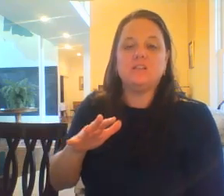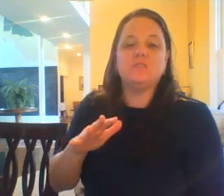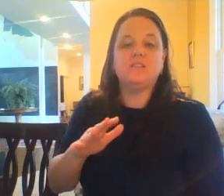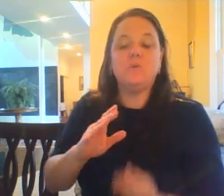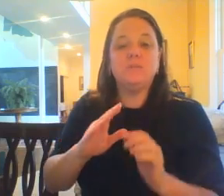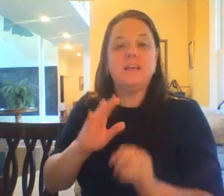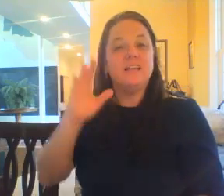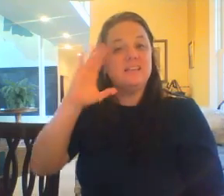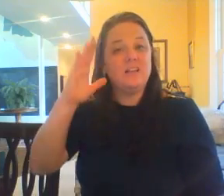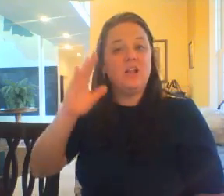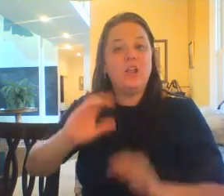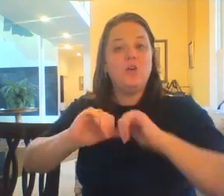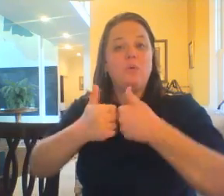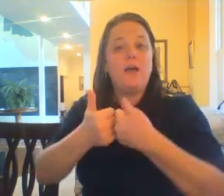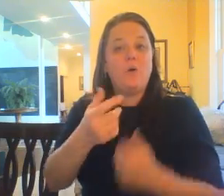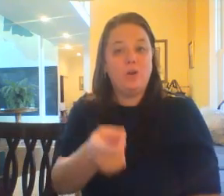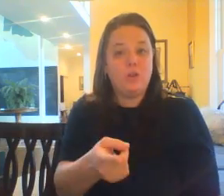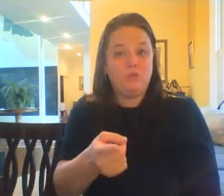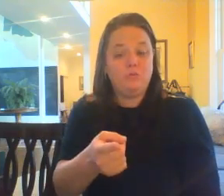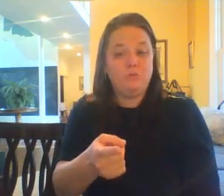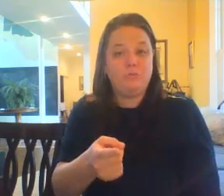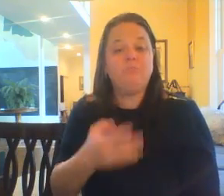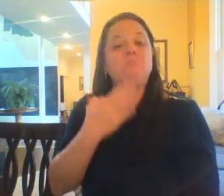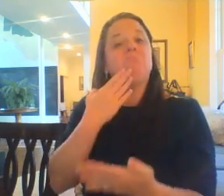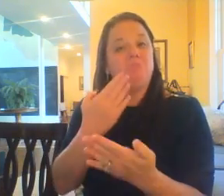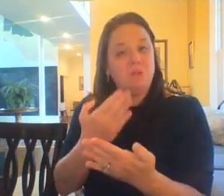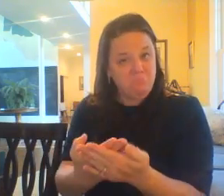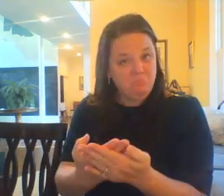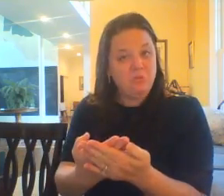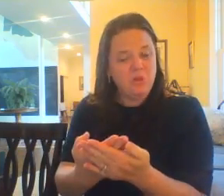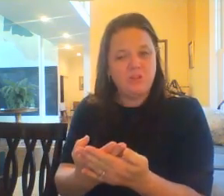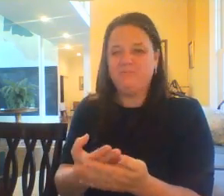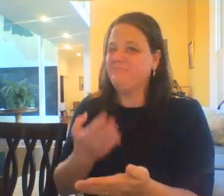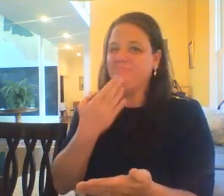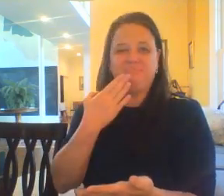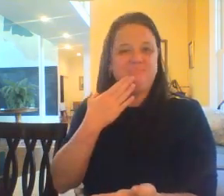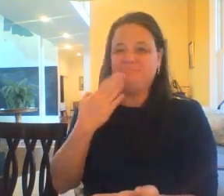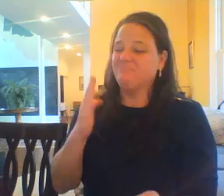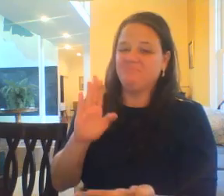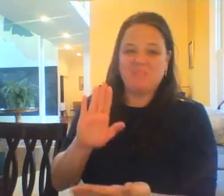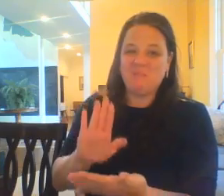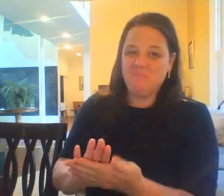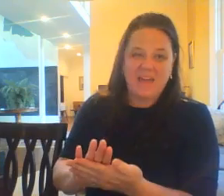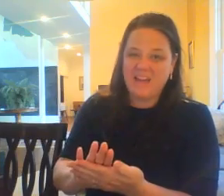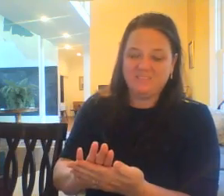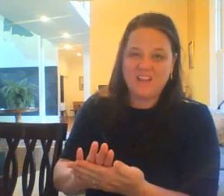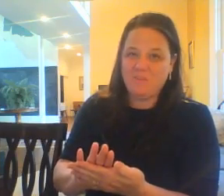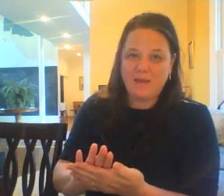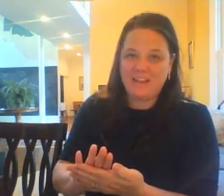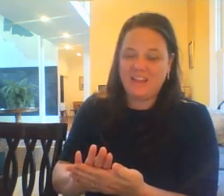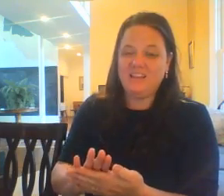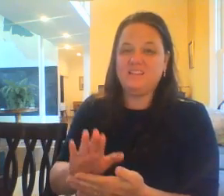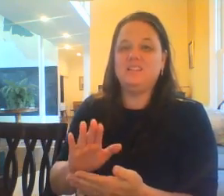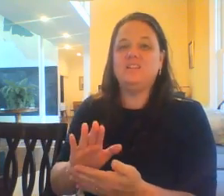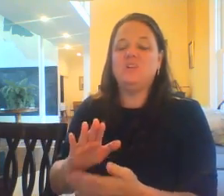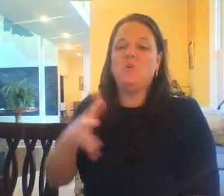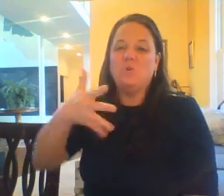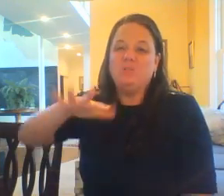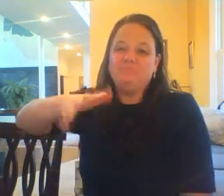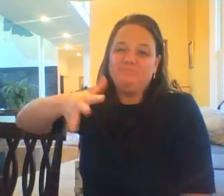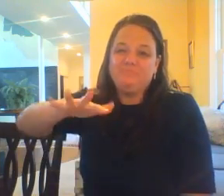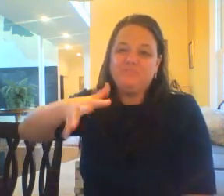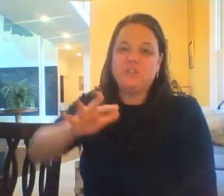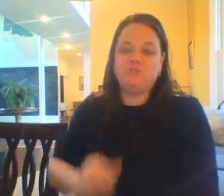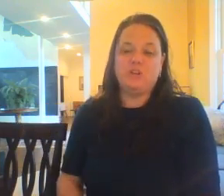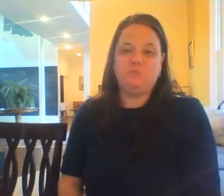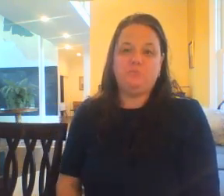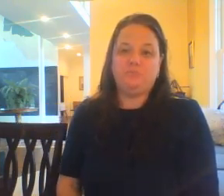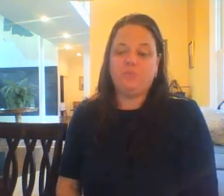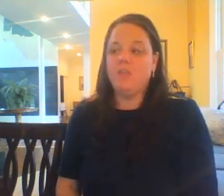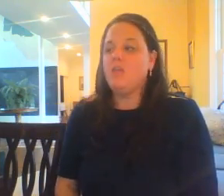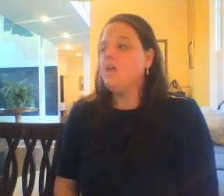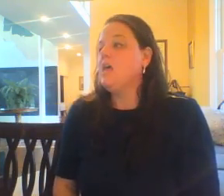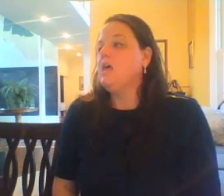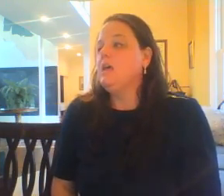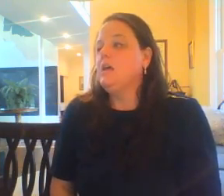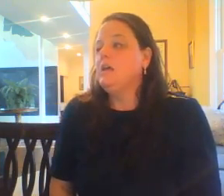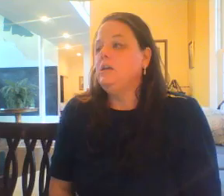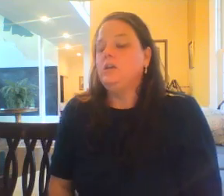because if someone says hello how are